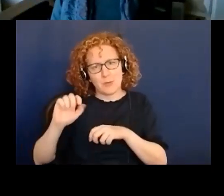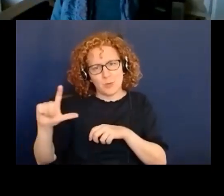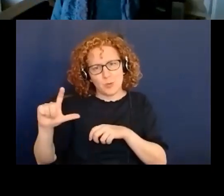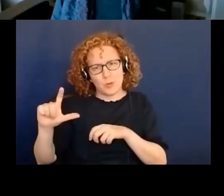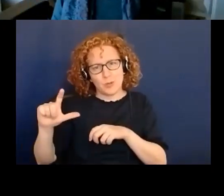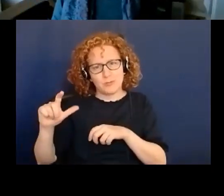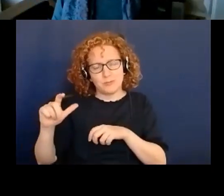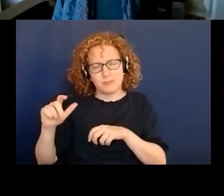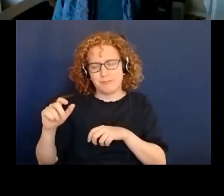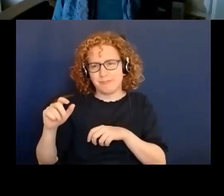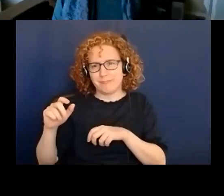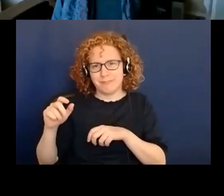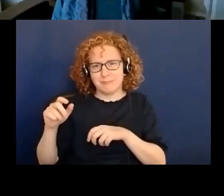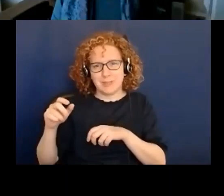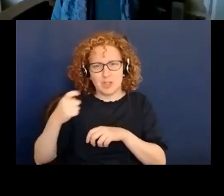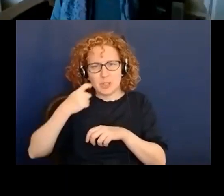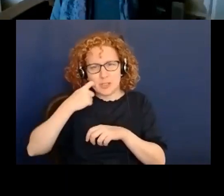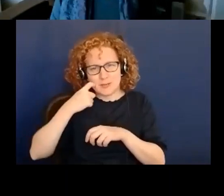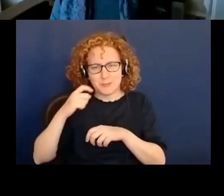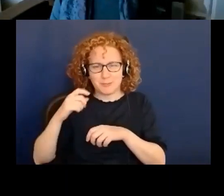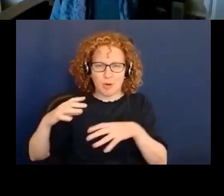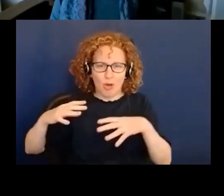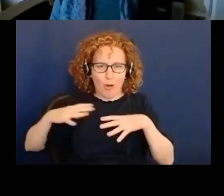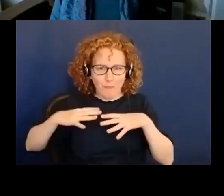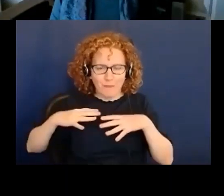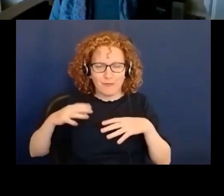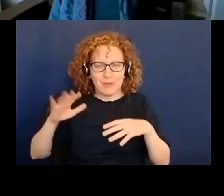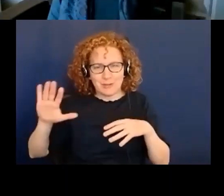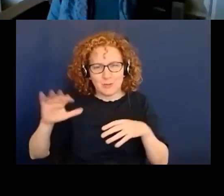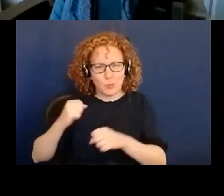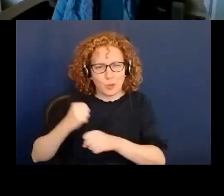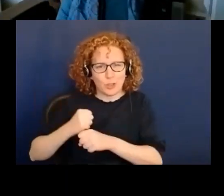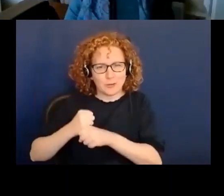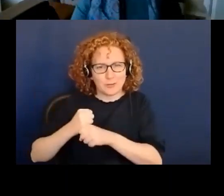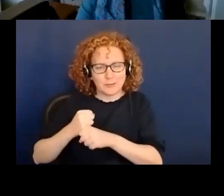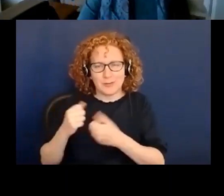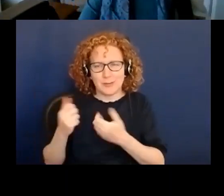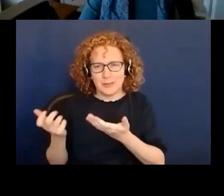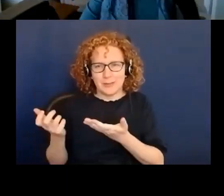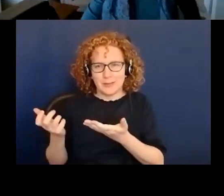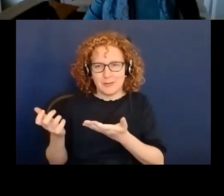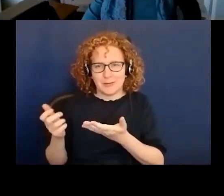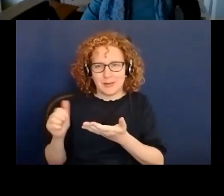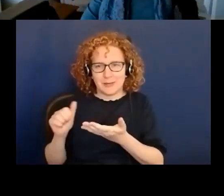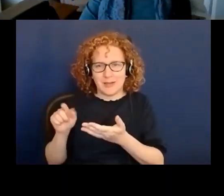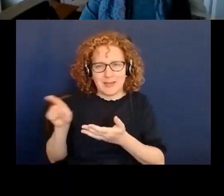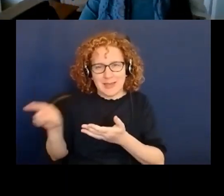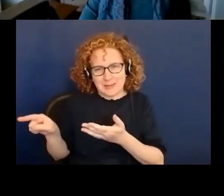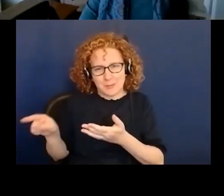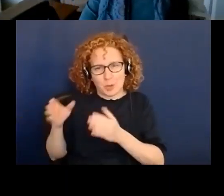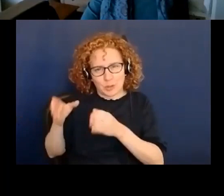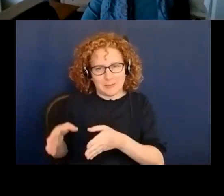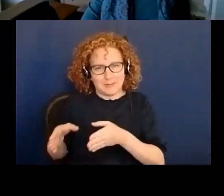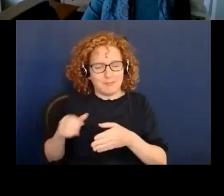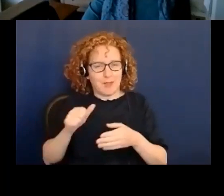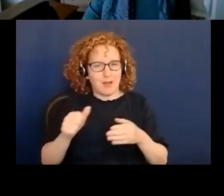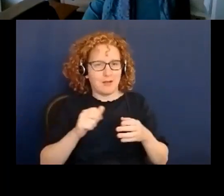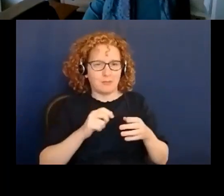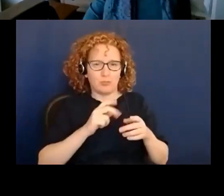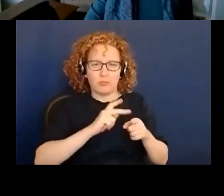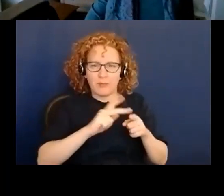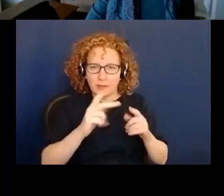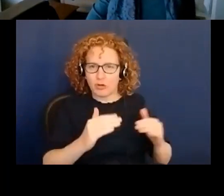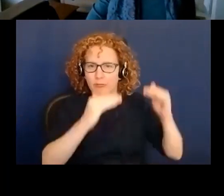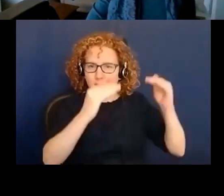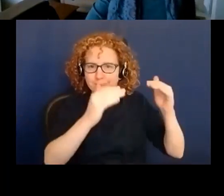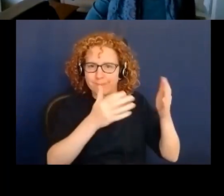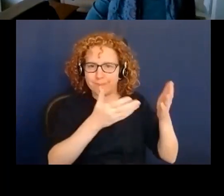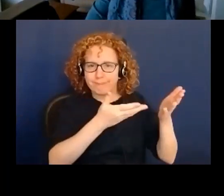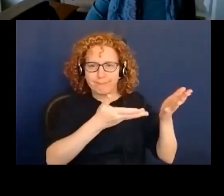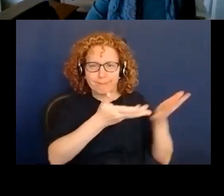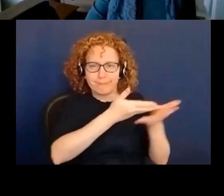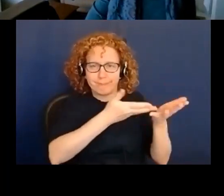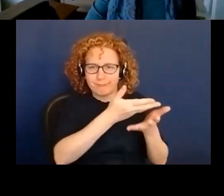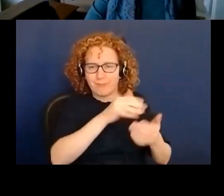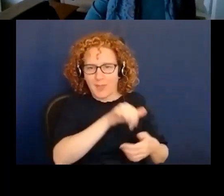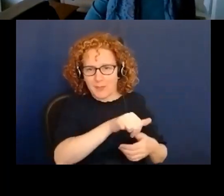so it's a much more general purpose tool the i think the second part of the question was what